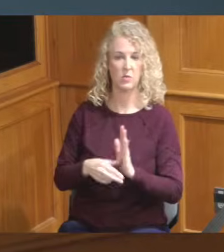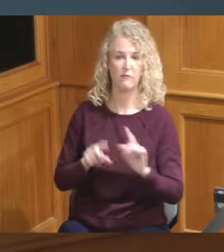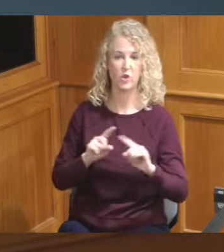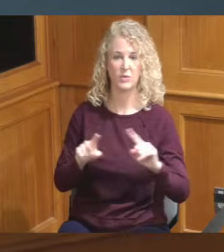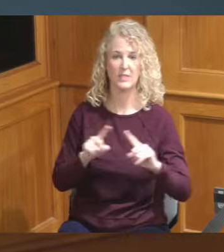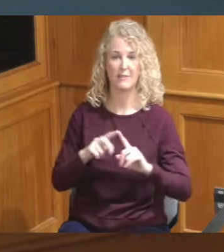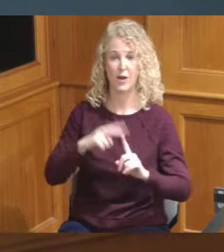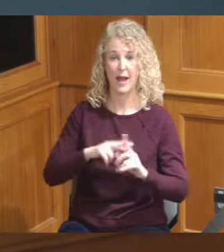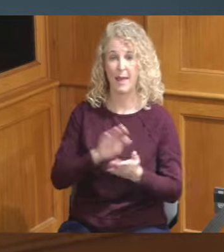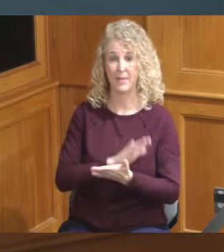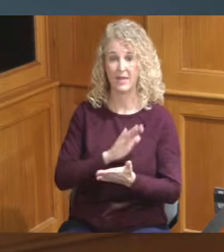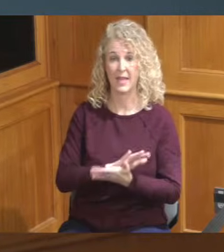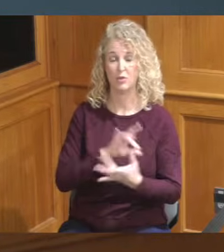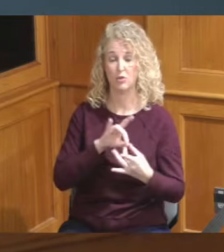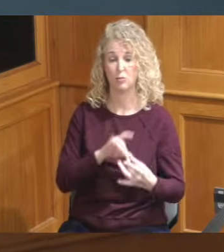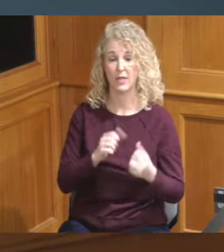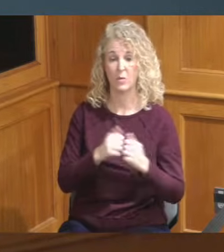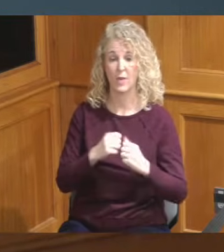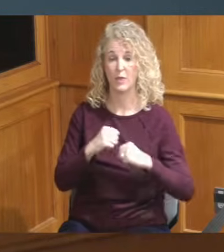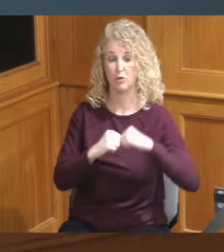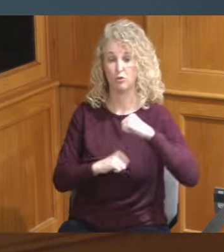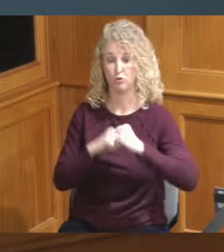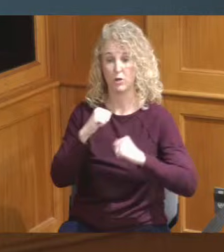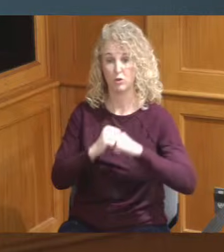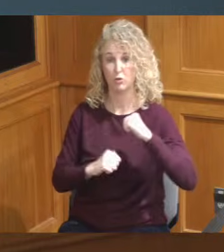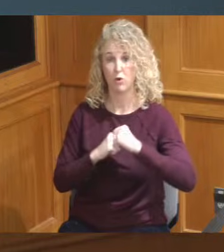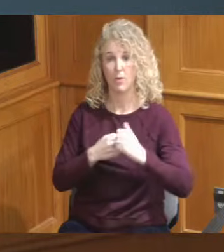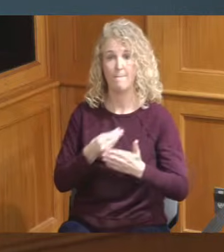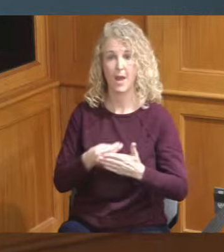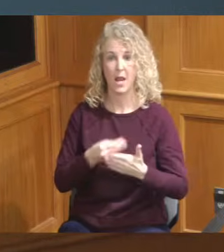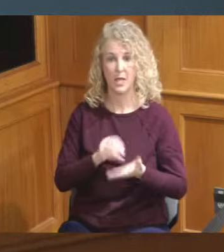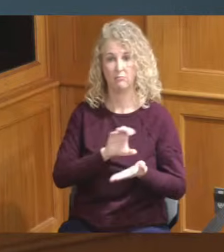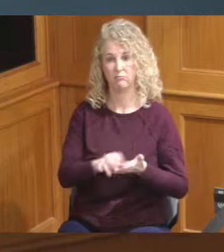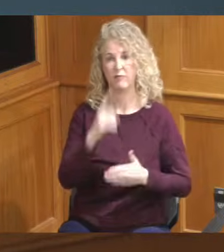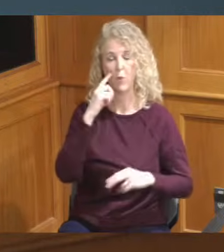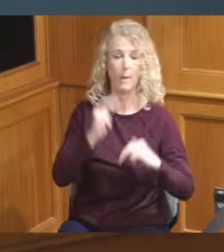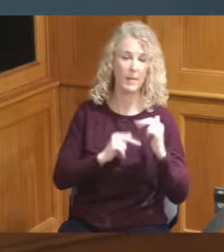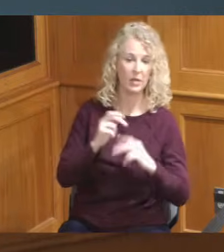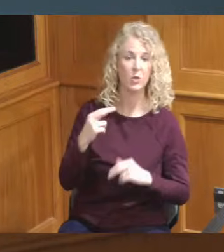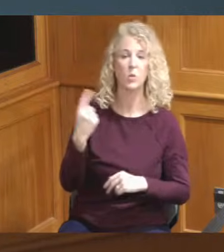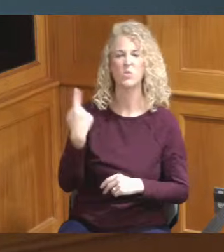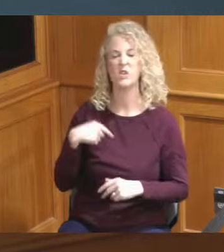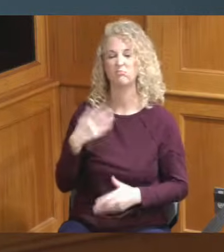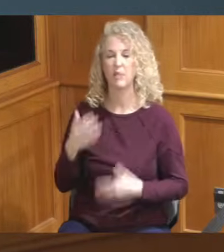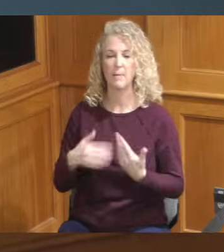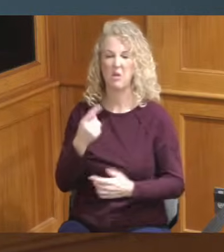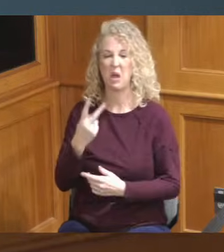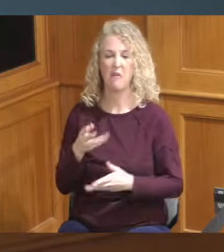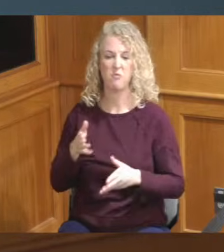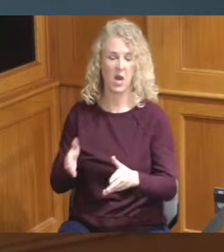it relates to structural allocation for funding. So, we're halfway through. lots of communities